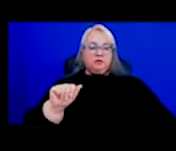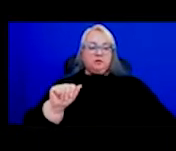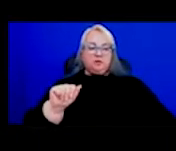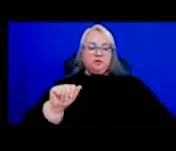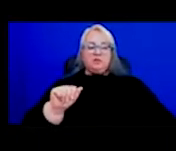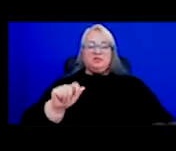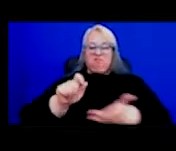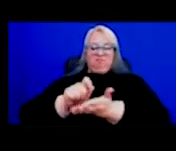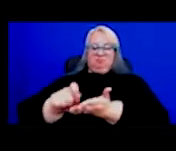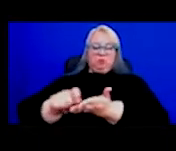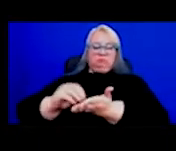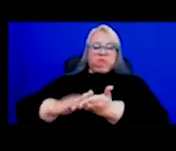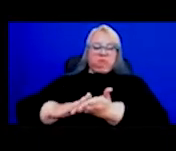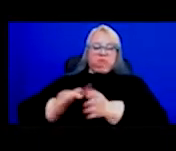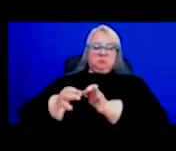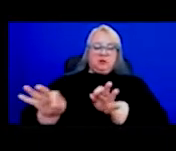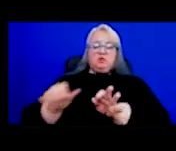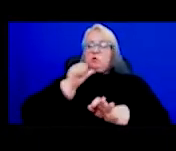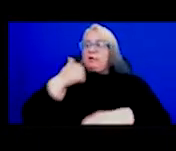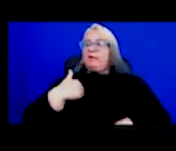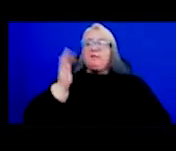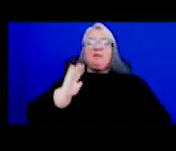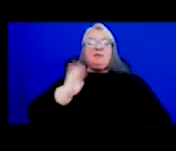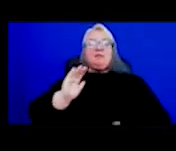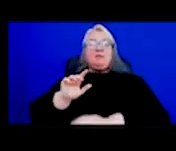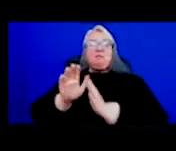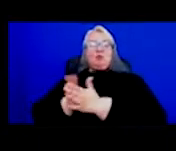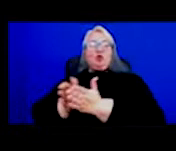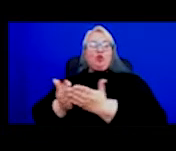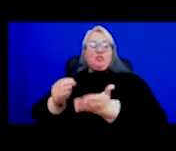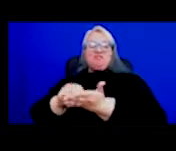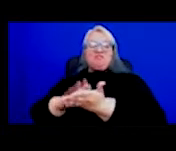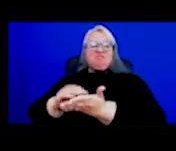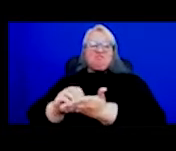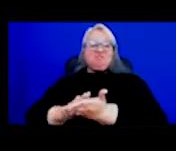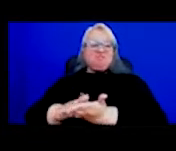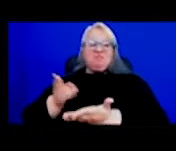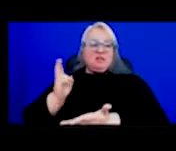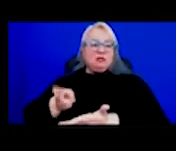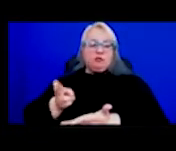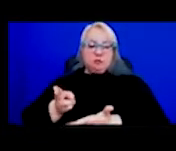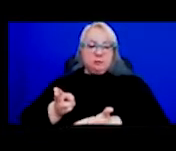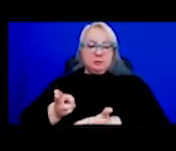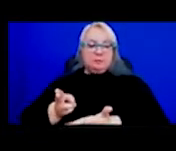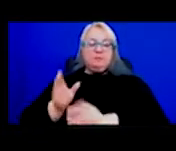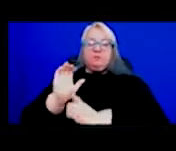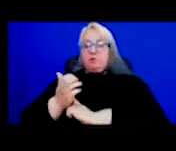don't have old textbooks or written documentation of our history and culture and belief systems,